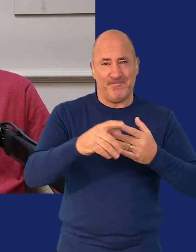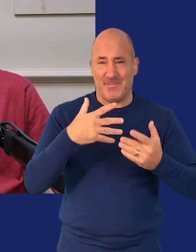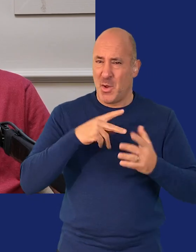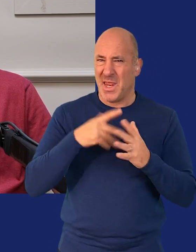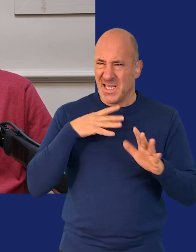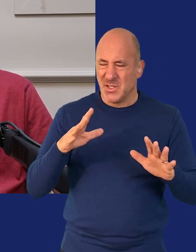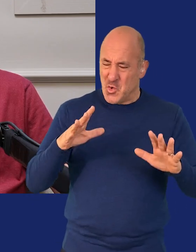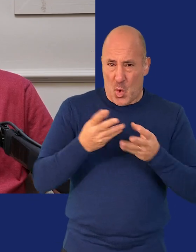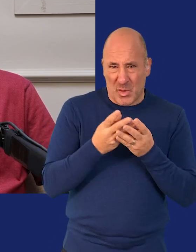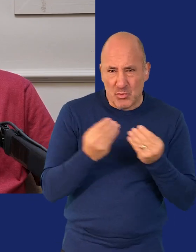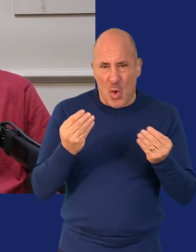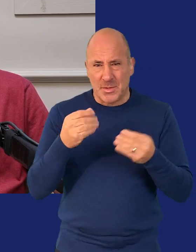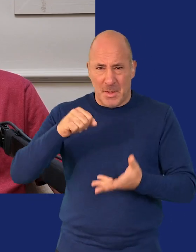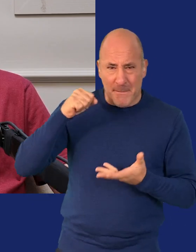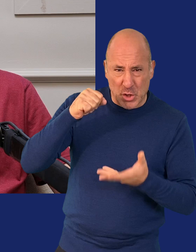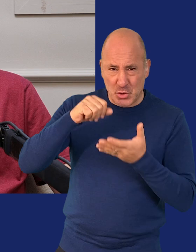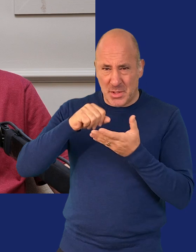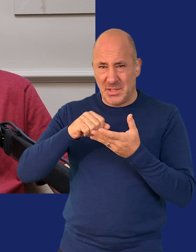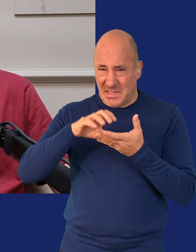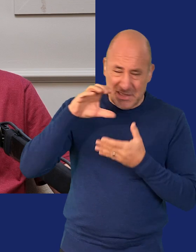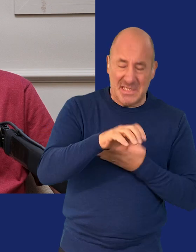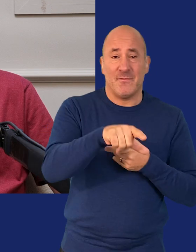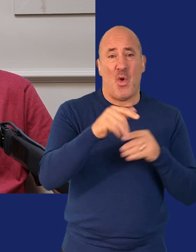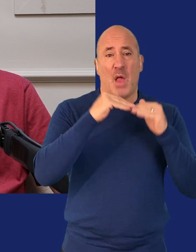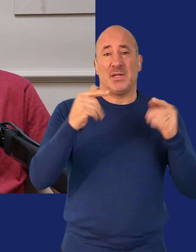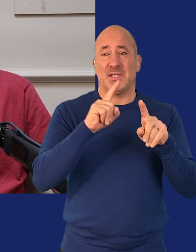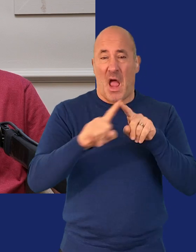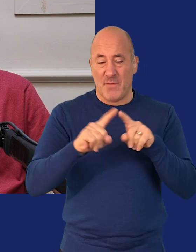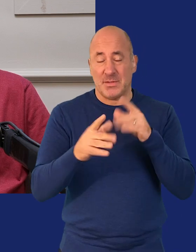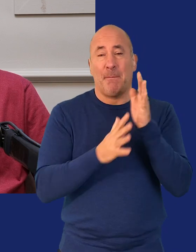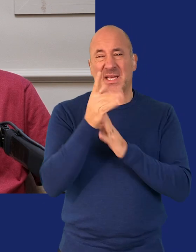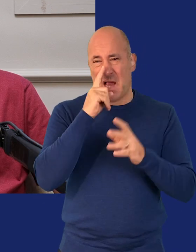budgets for equality and diversity to really flourish, uh, within organization.